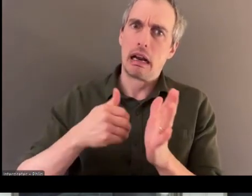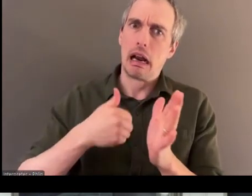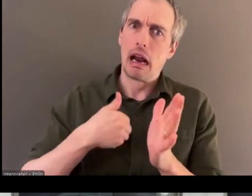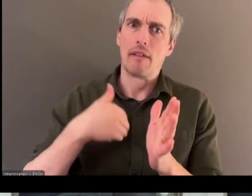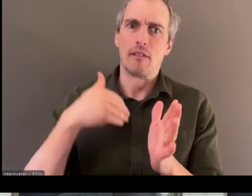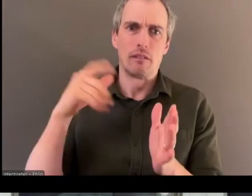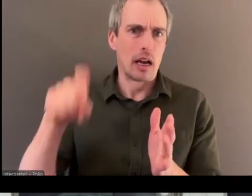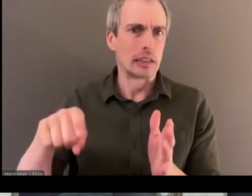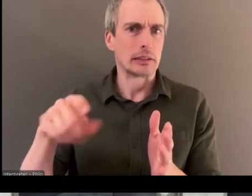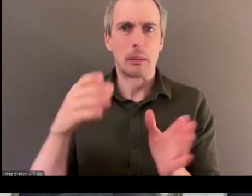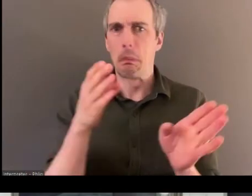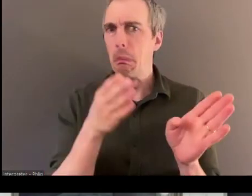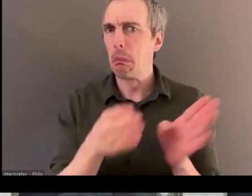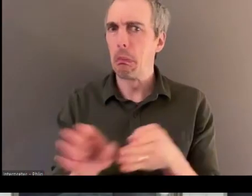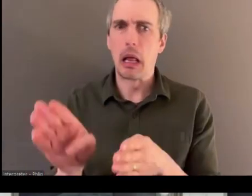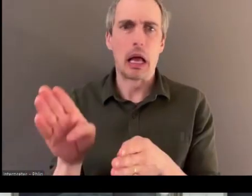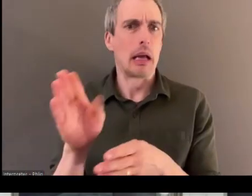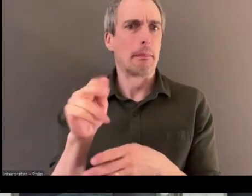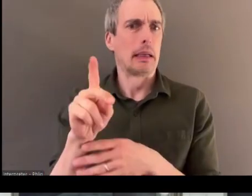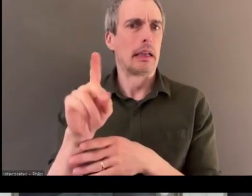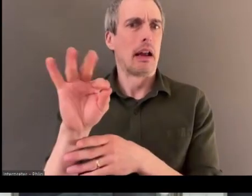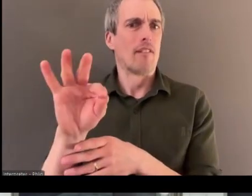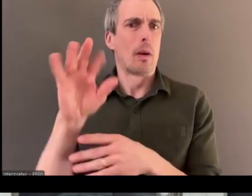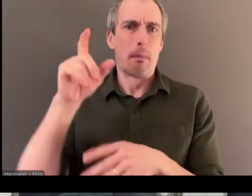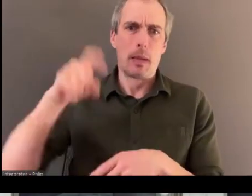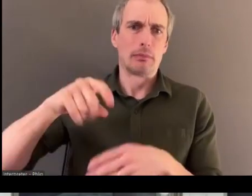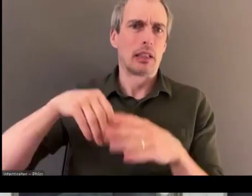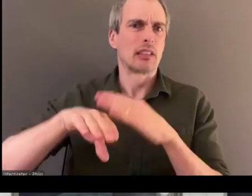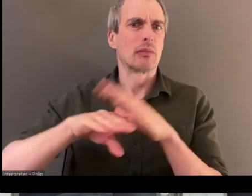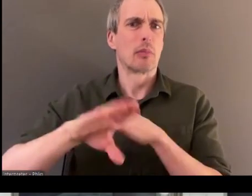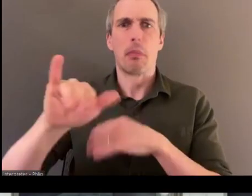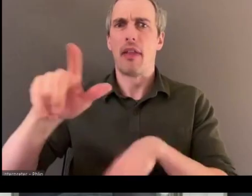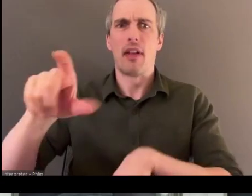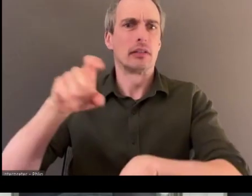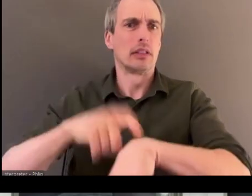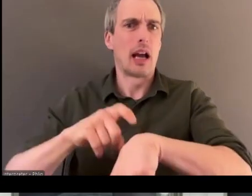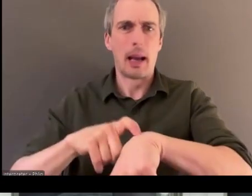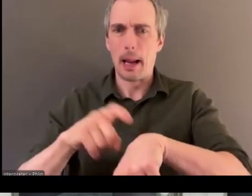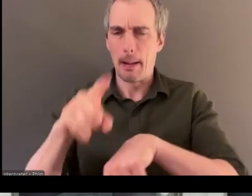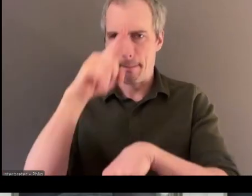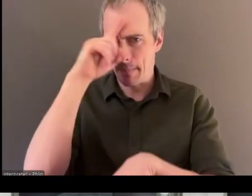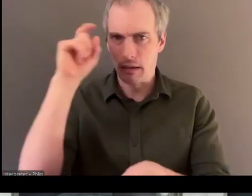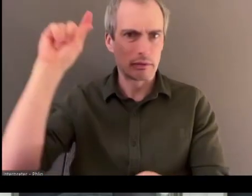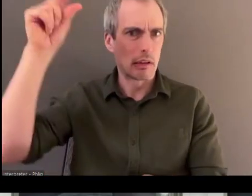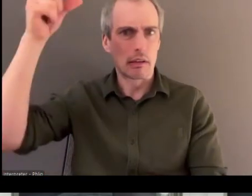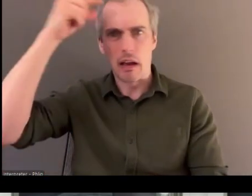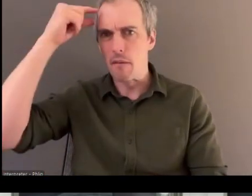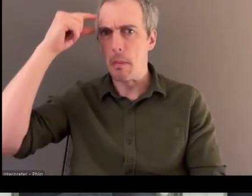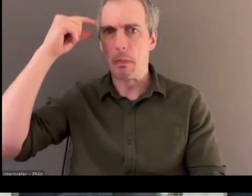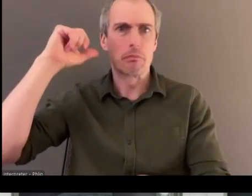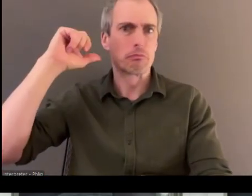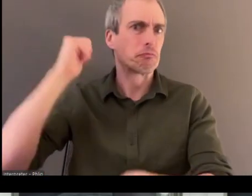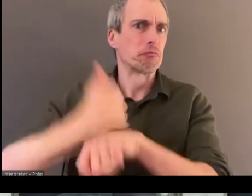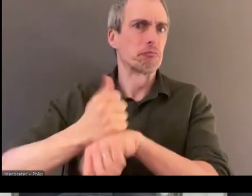Because it's a government mandated time to have that plan in place and to be working towards PDF